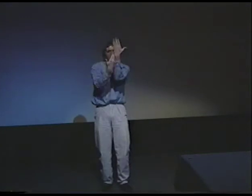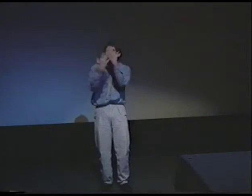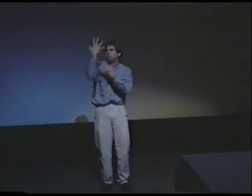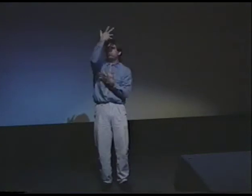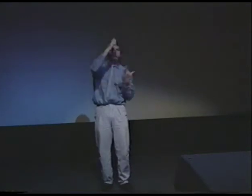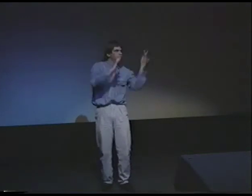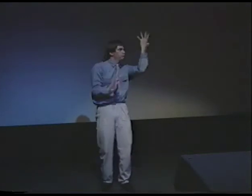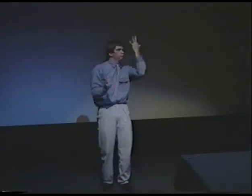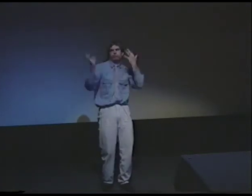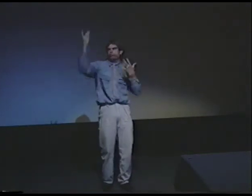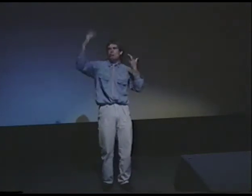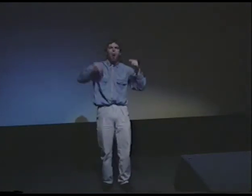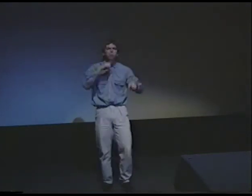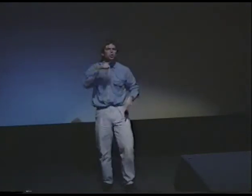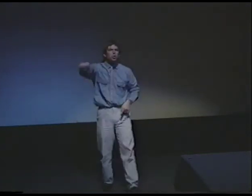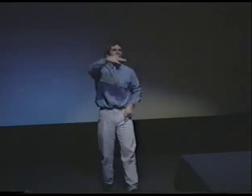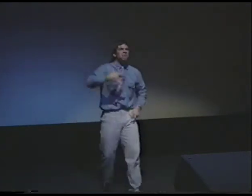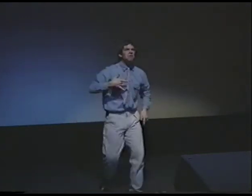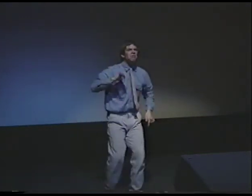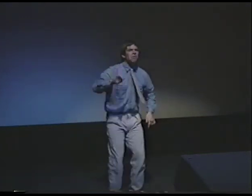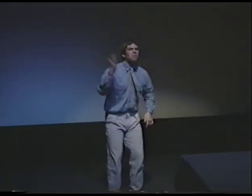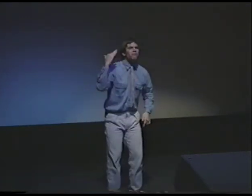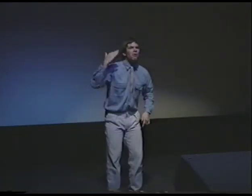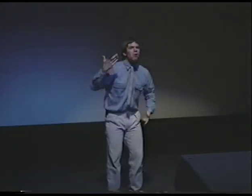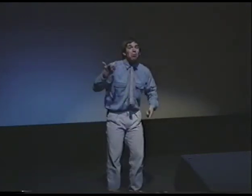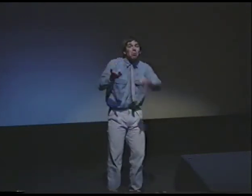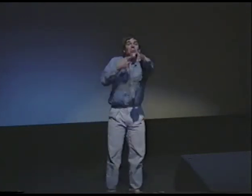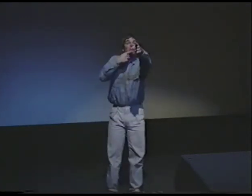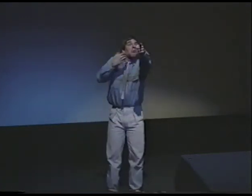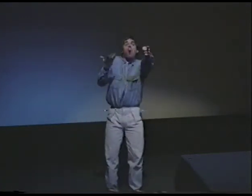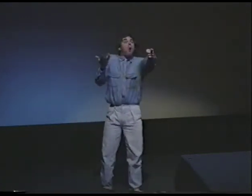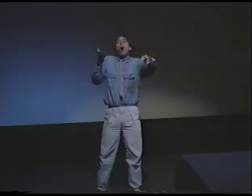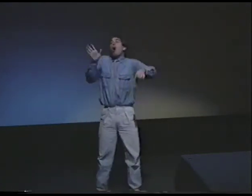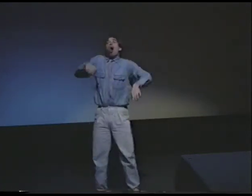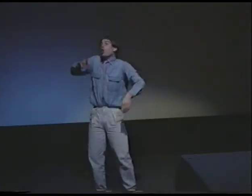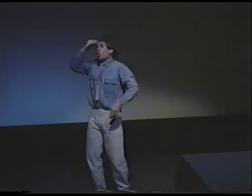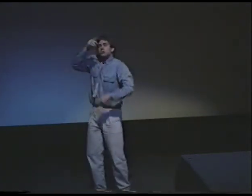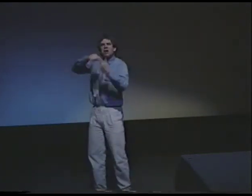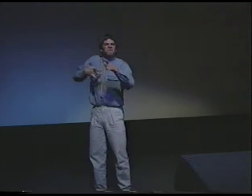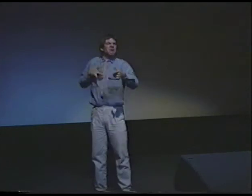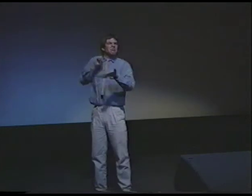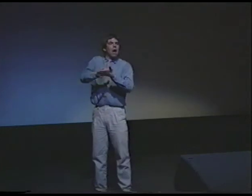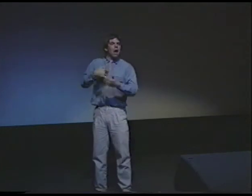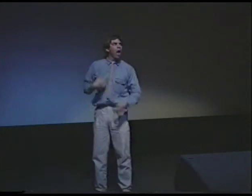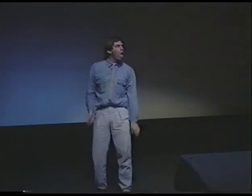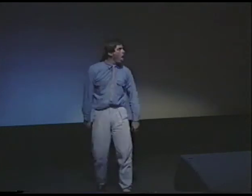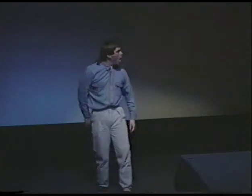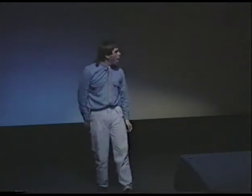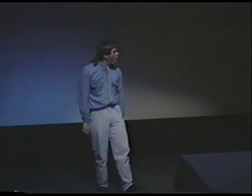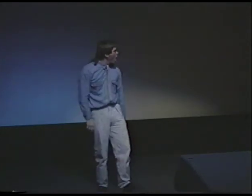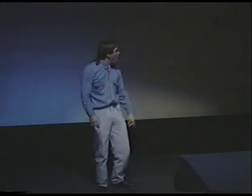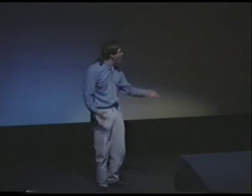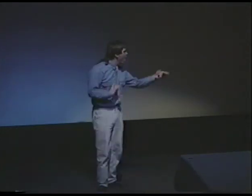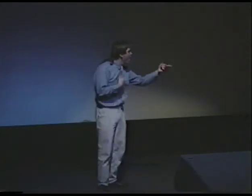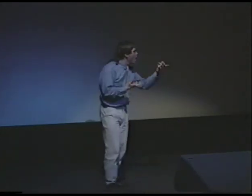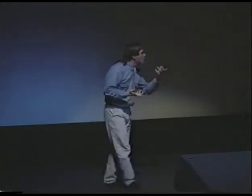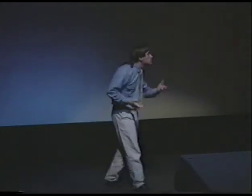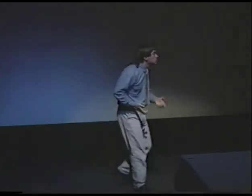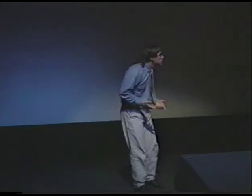And there were all these hands flying all over the place. If you're hearing person, you go into that situation,